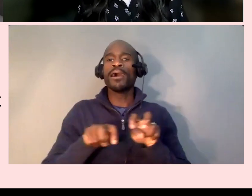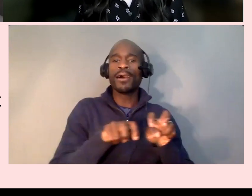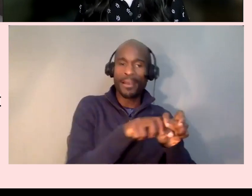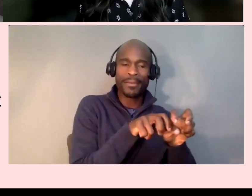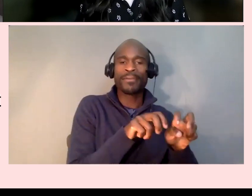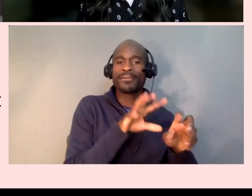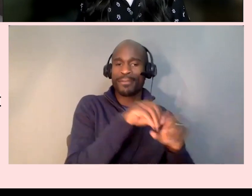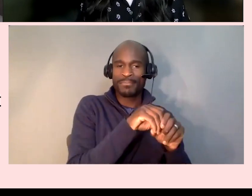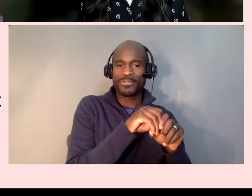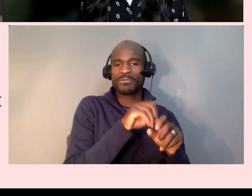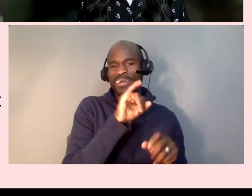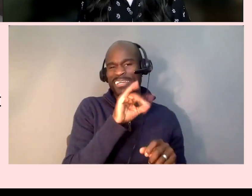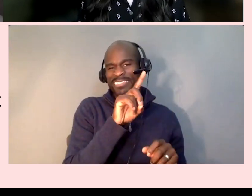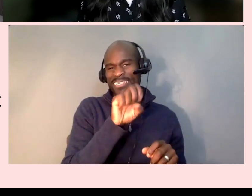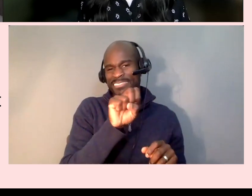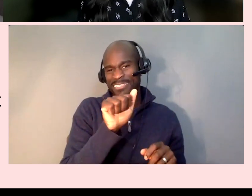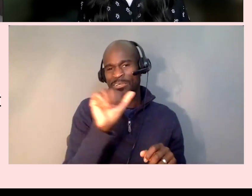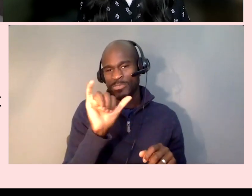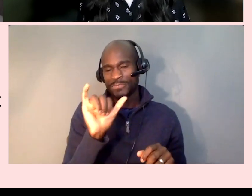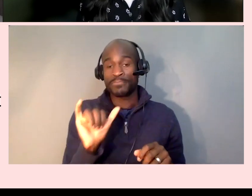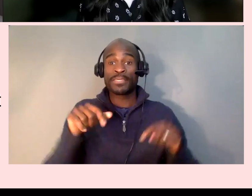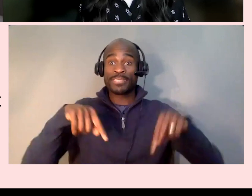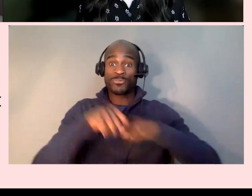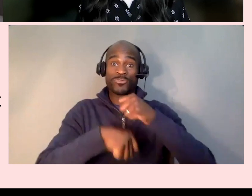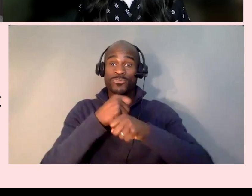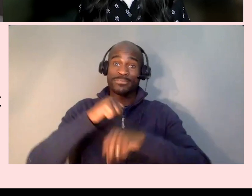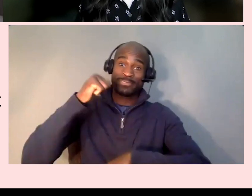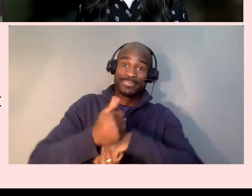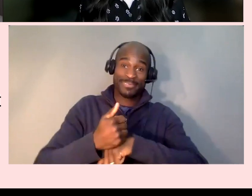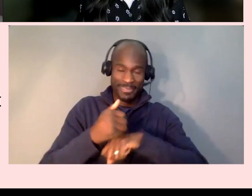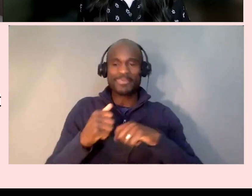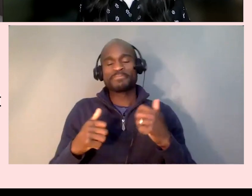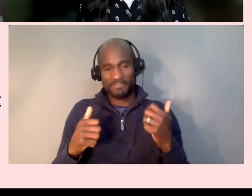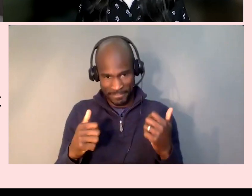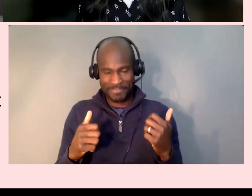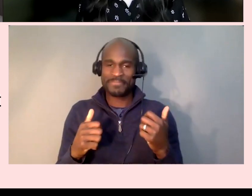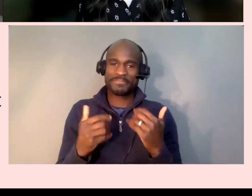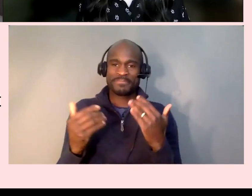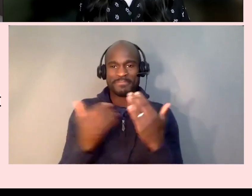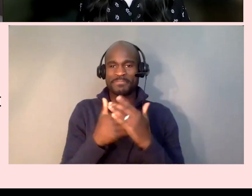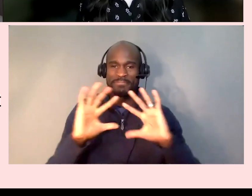the disability and design section this year and so I have a great little club of other disabled